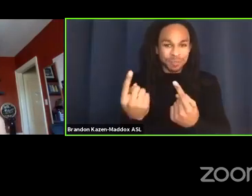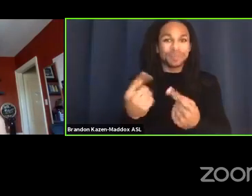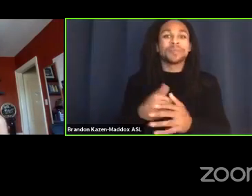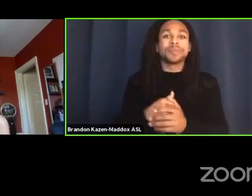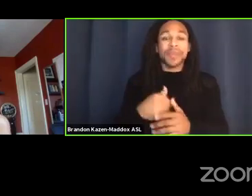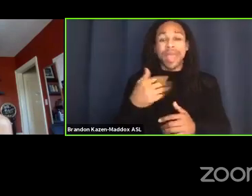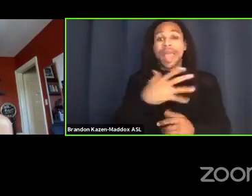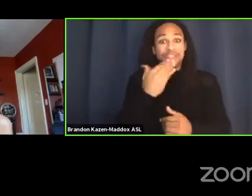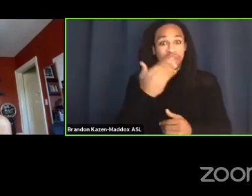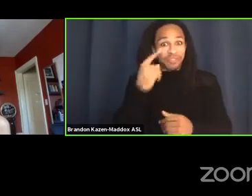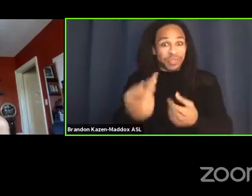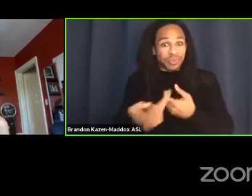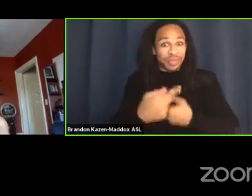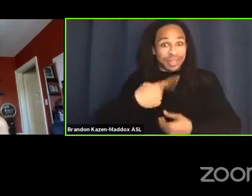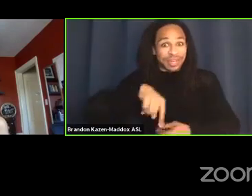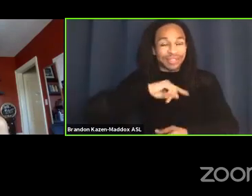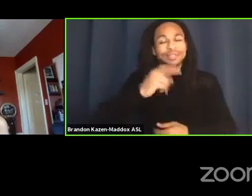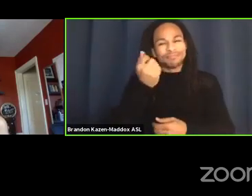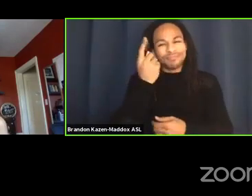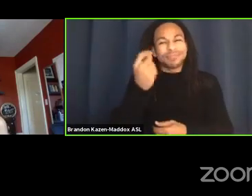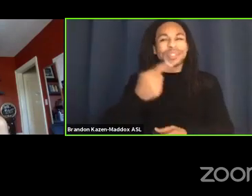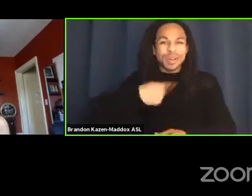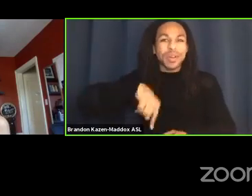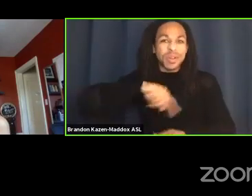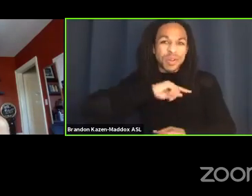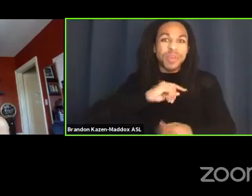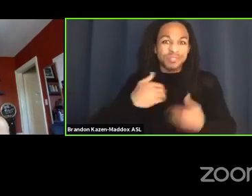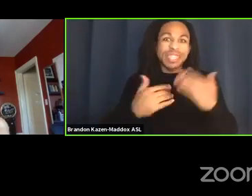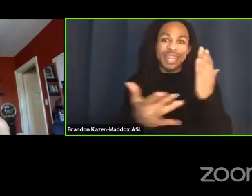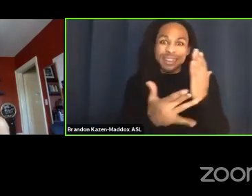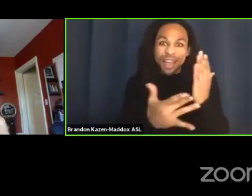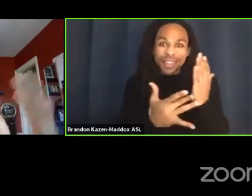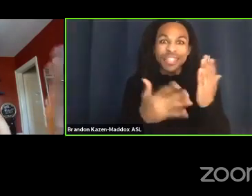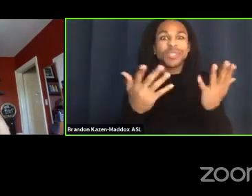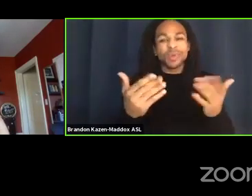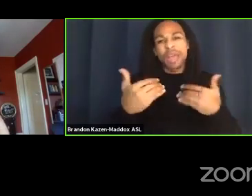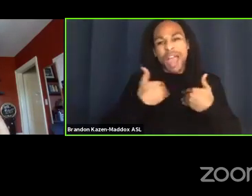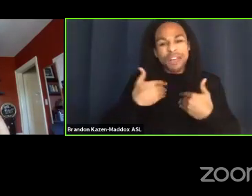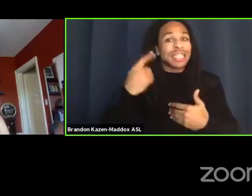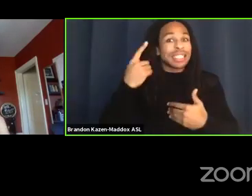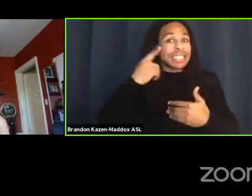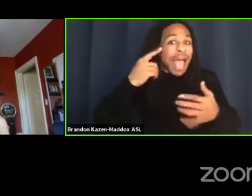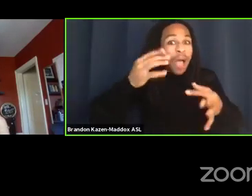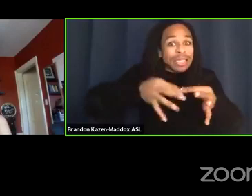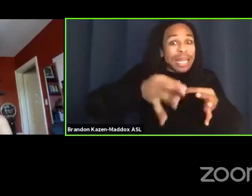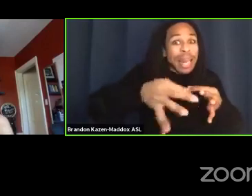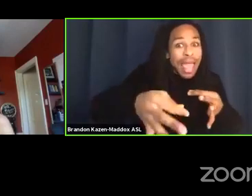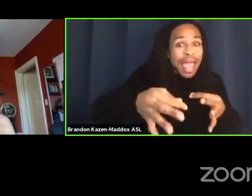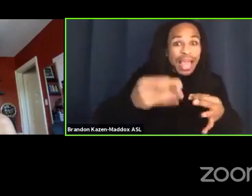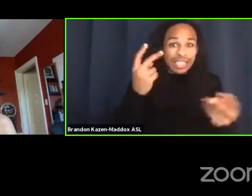Manager of Justice, Equity, and Inclusion Initiatives at Dance/NYC. My pronouns are